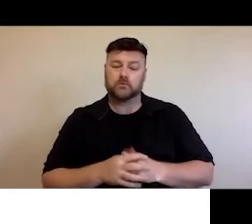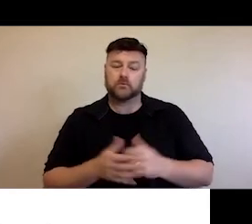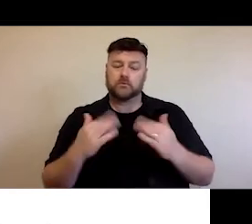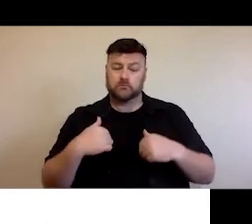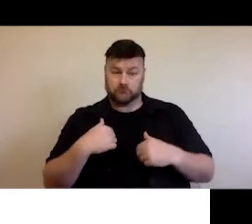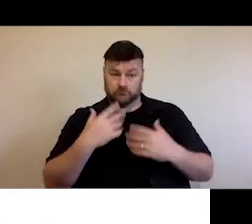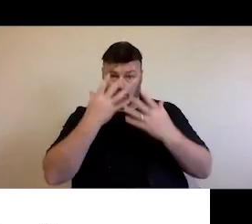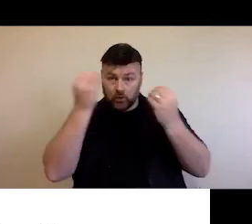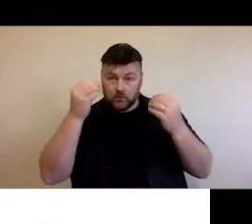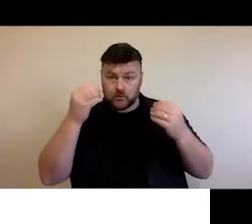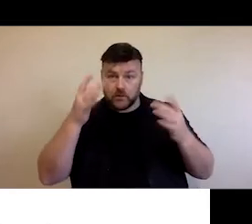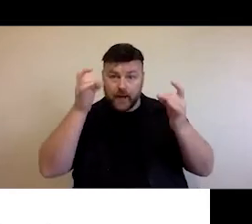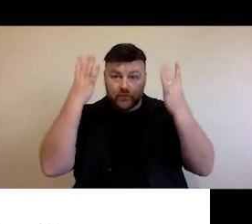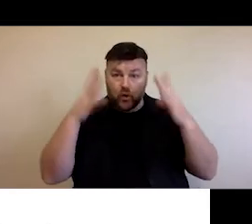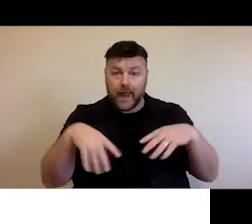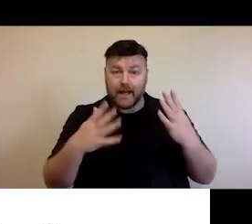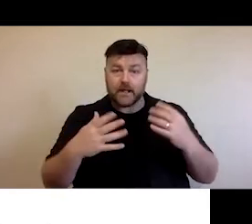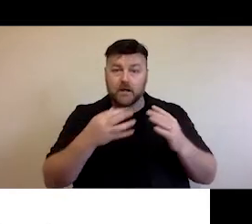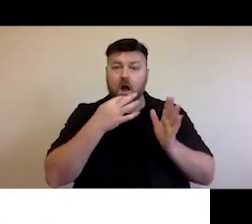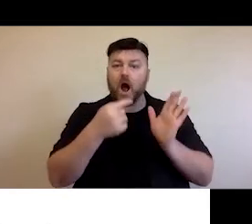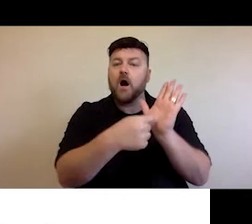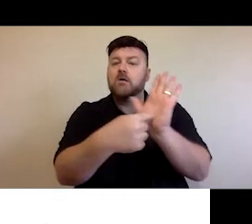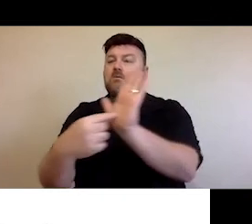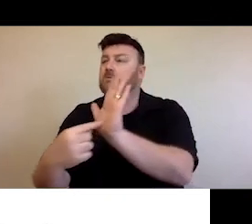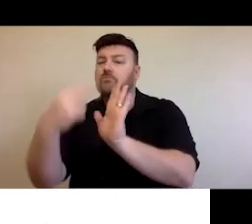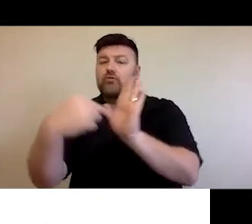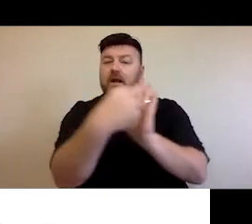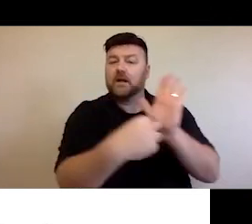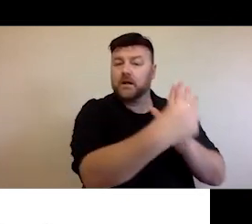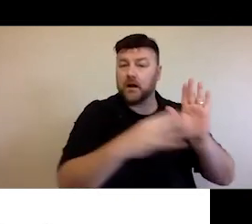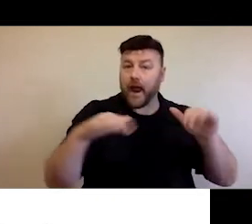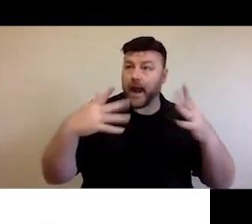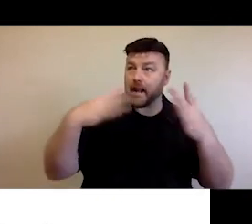Get some critical friends to have a look at thisf and see if you've forgotten anything major. In